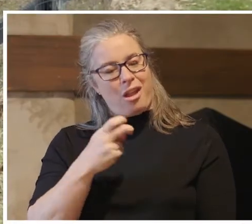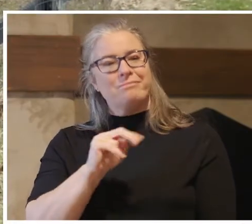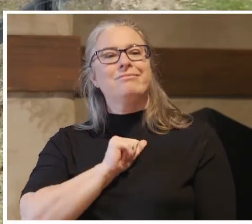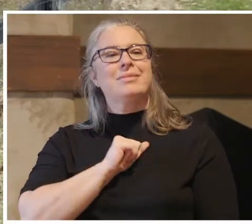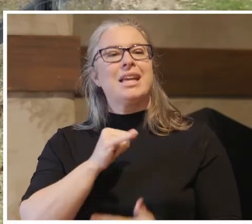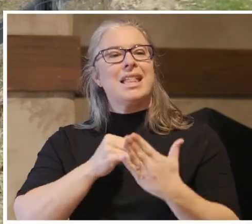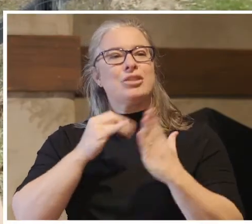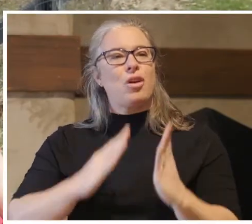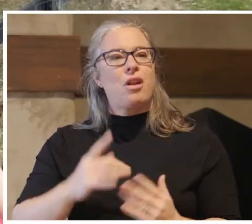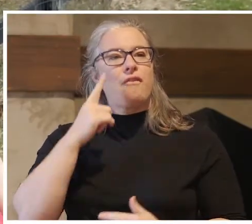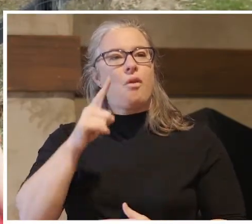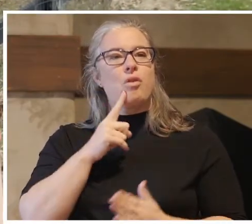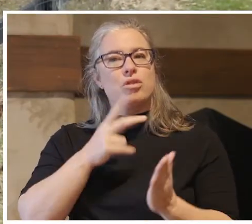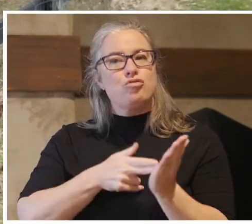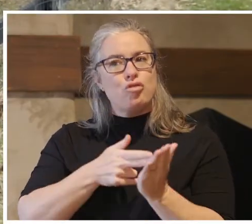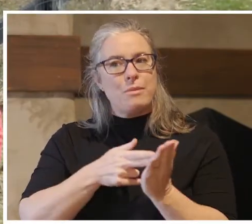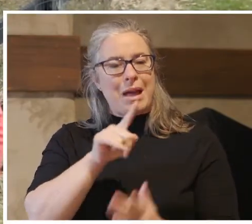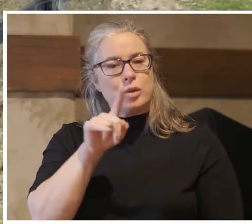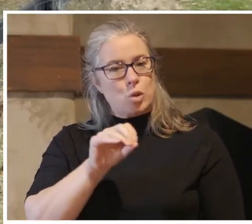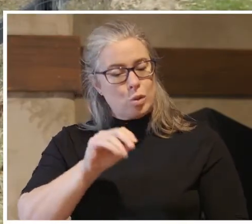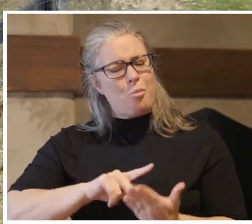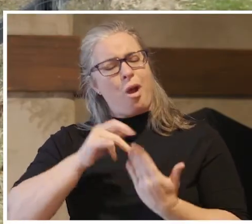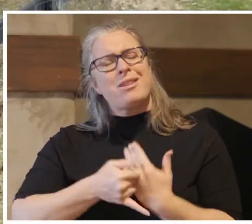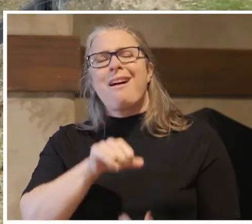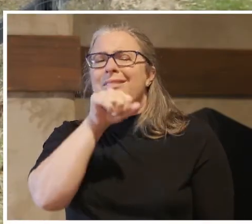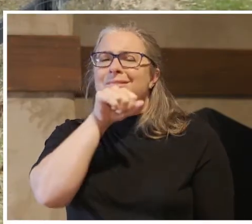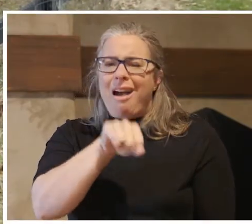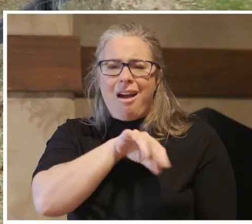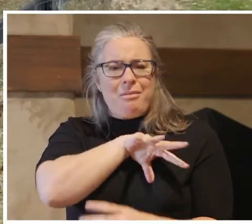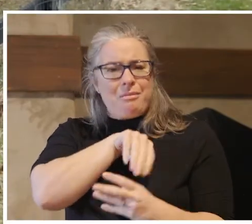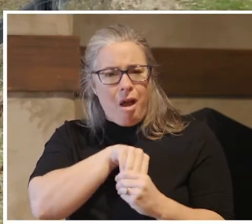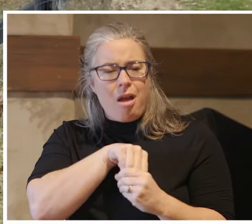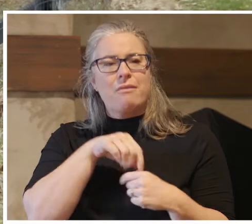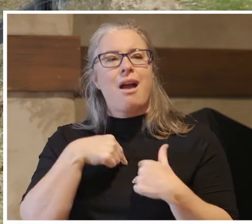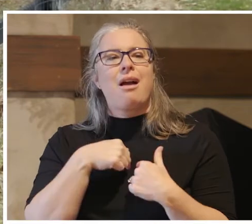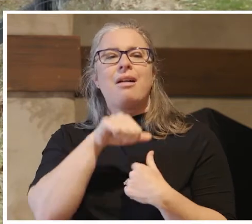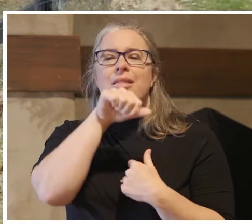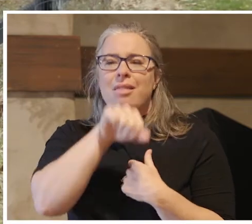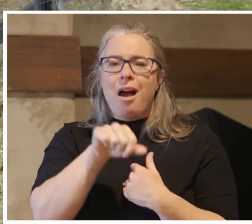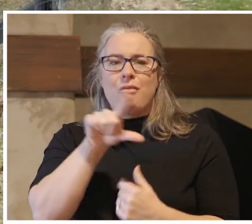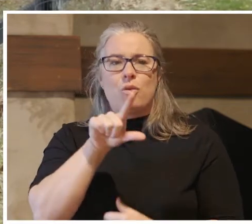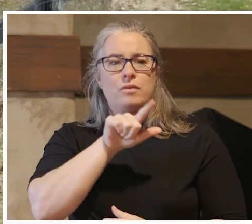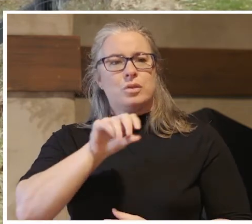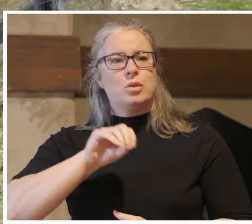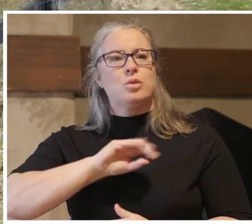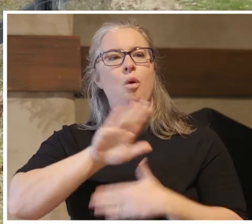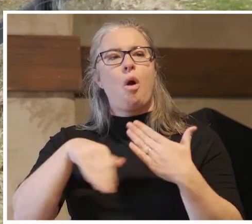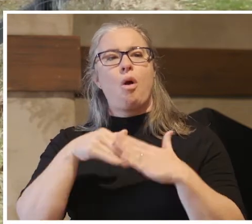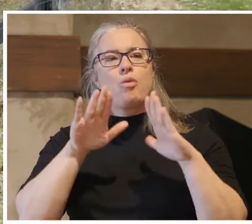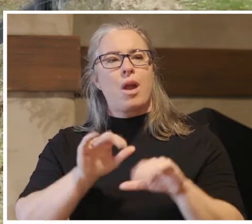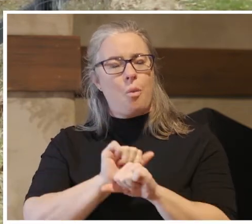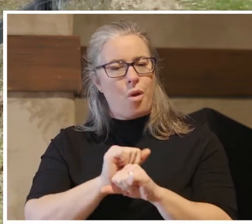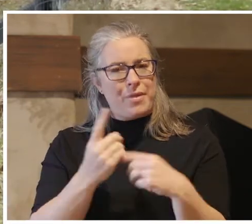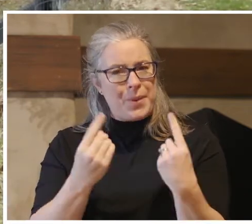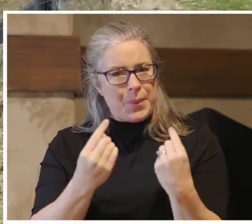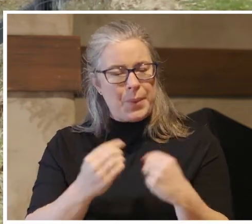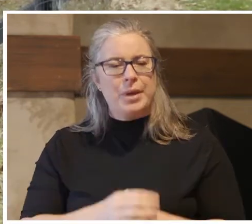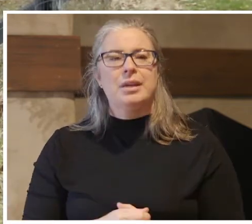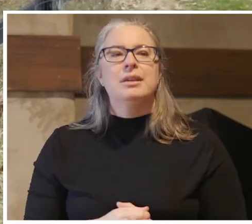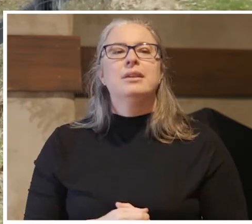and I was the illustrator for "The Truth About Zoos," a project I loved being a part of because I love the Louisville Zoo and all the great work that they do.